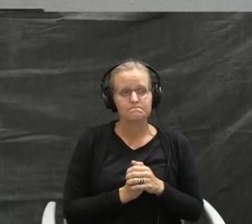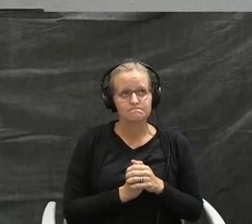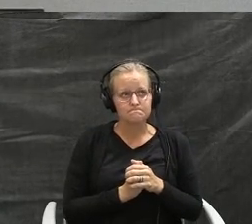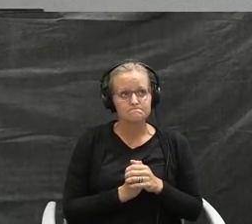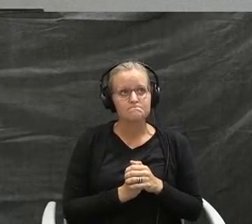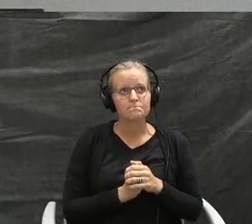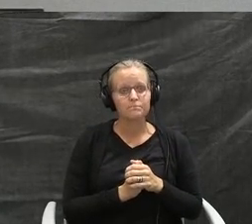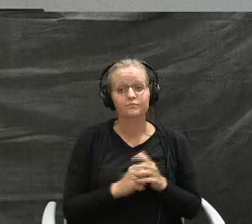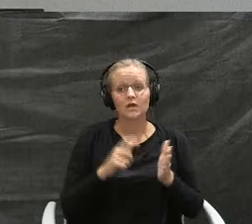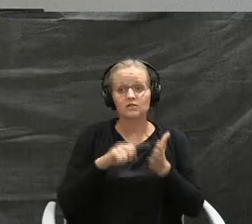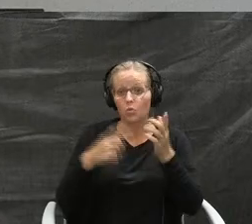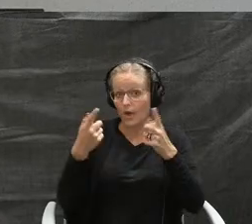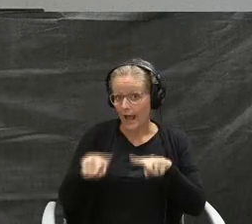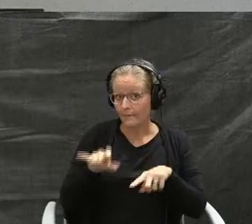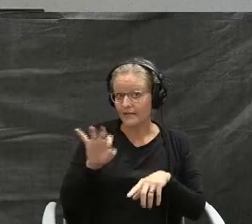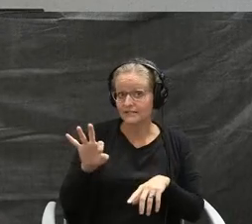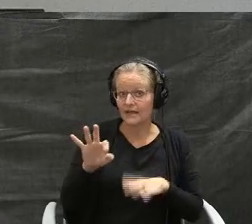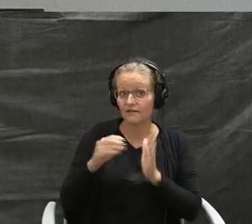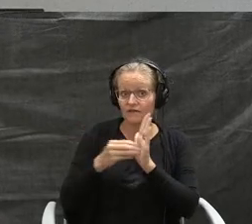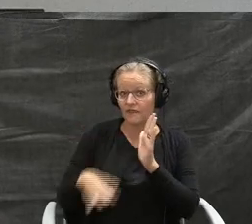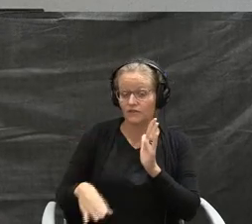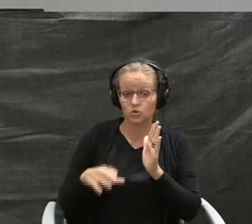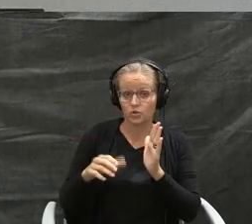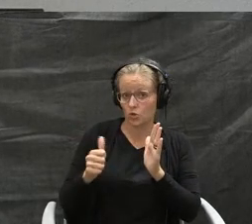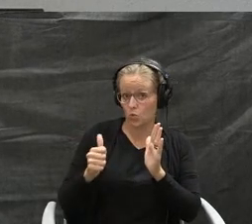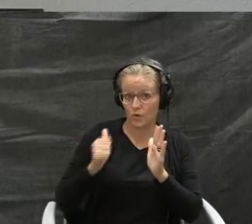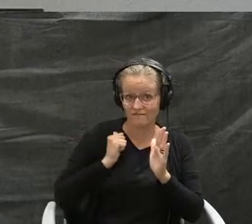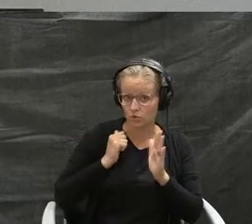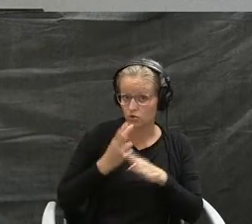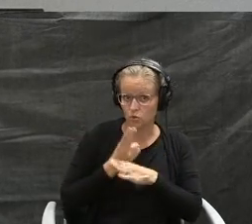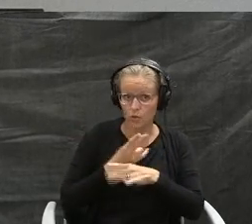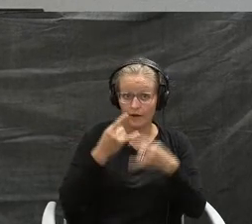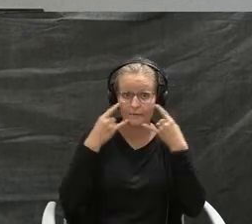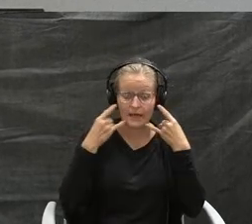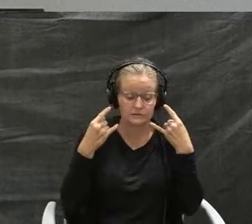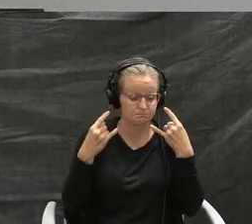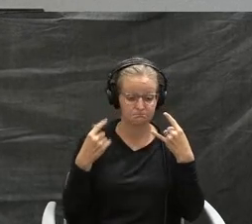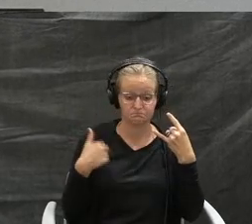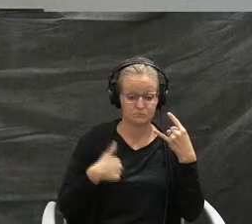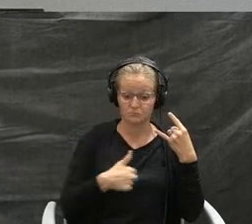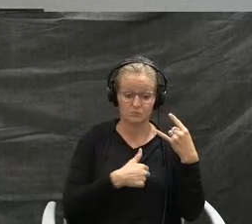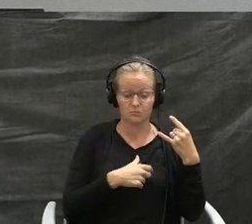tolerate that they'll have to wear a mask or not be there. 'cause we're not gonna have them